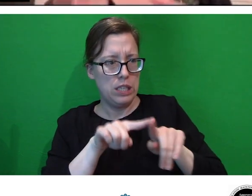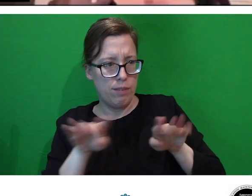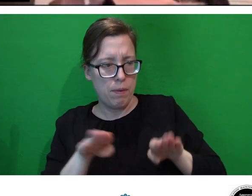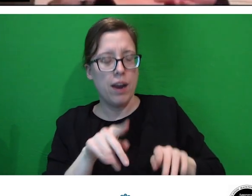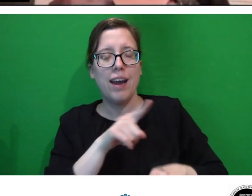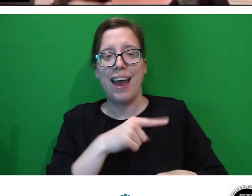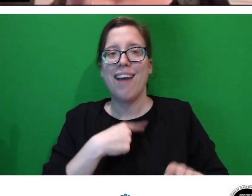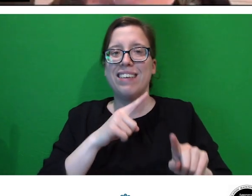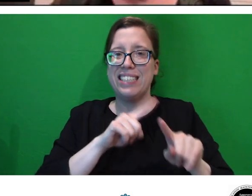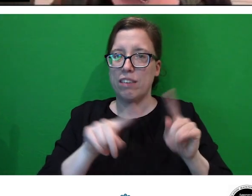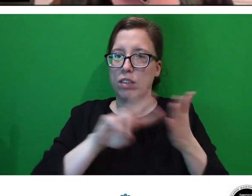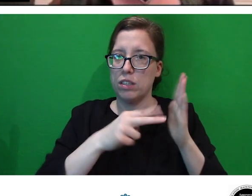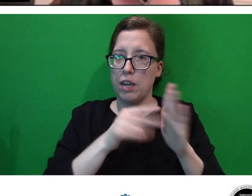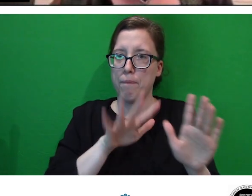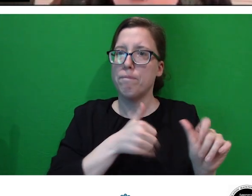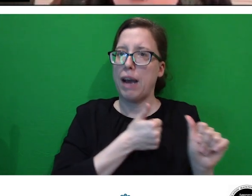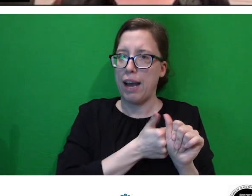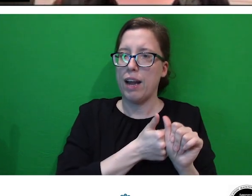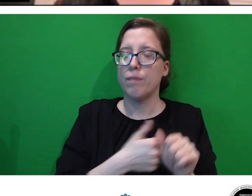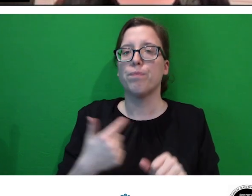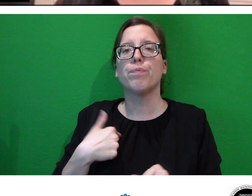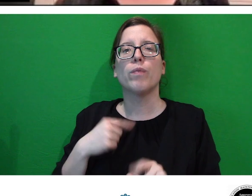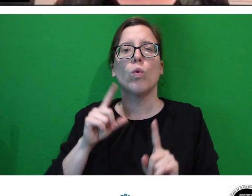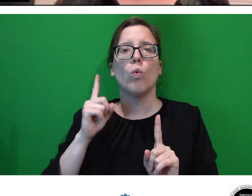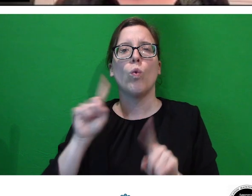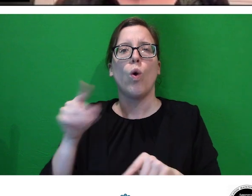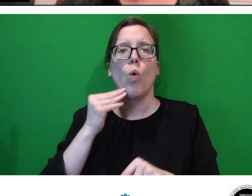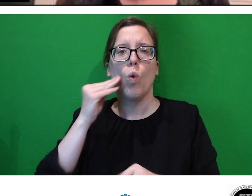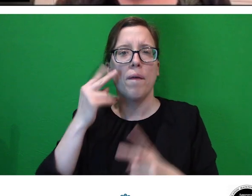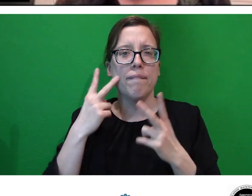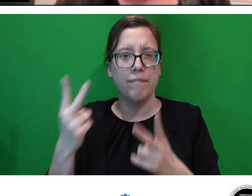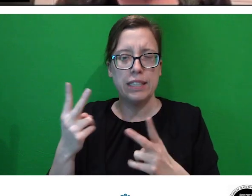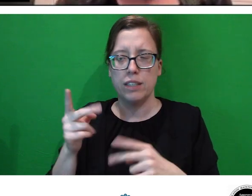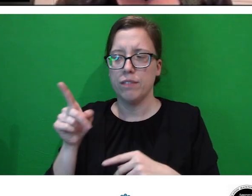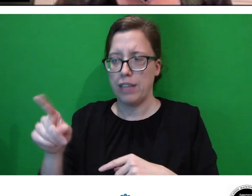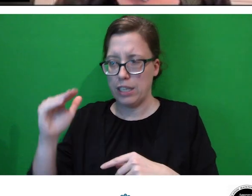We have to look at those nuances and we have to treat them differently as